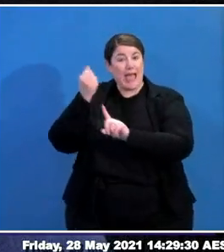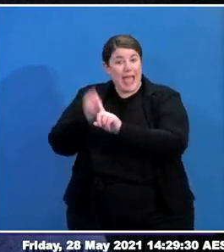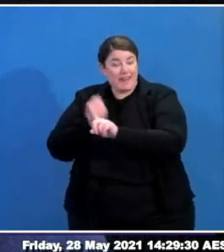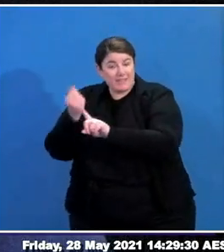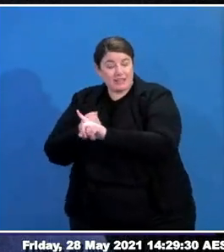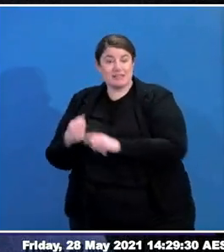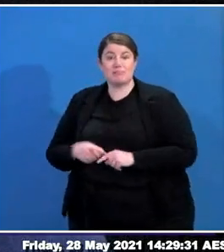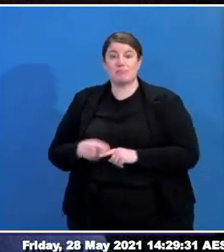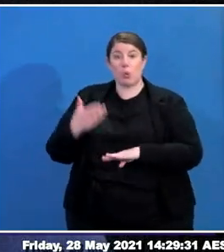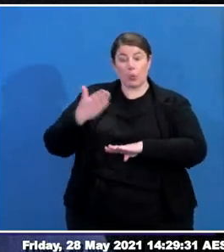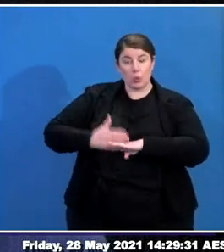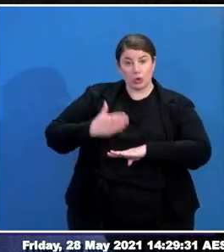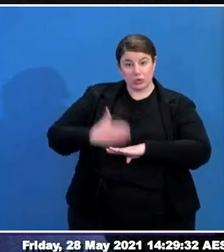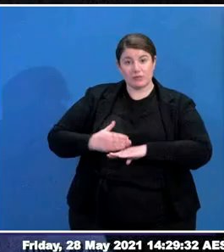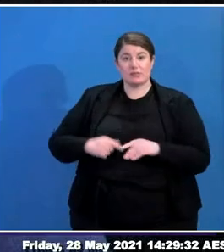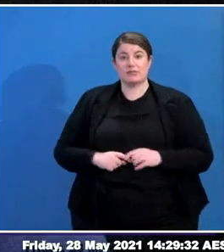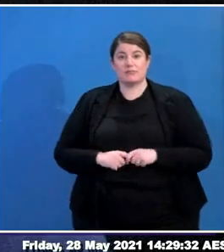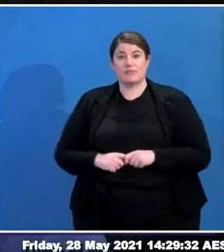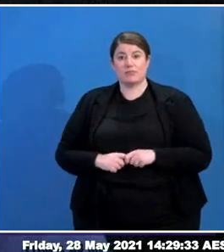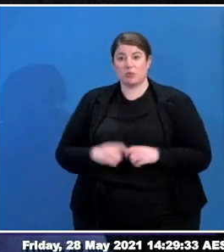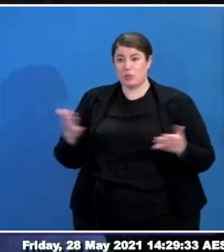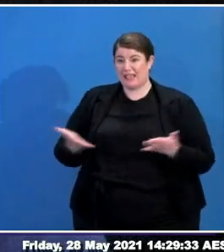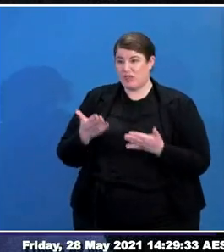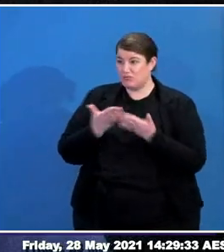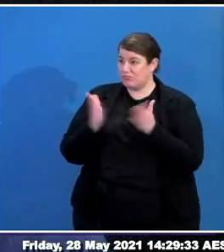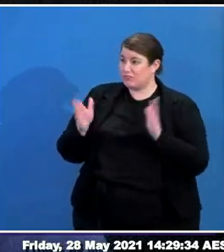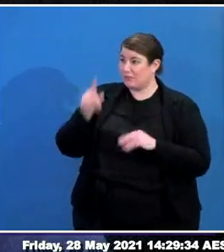encourage workers, in fact to encourage people more broadly in the community